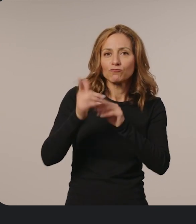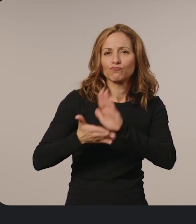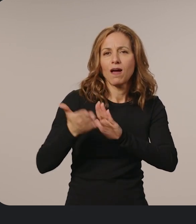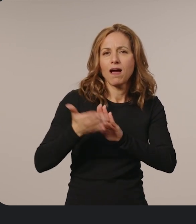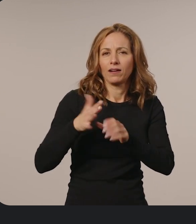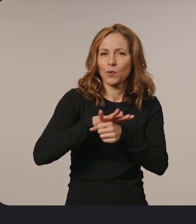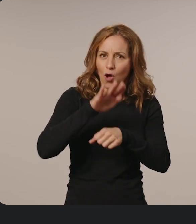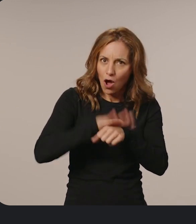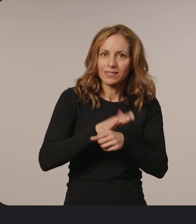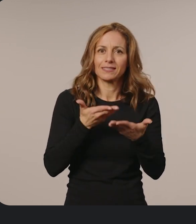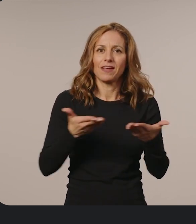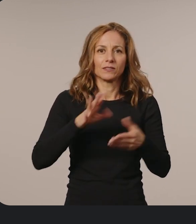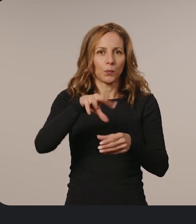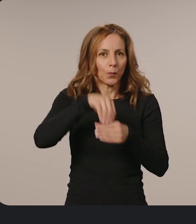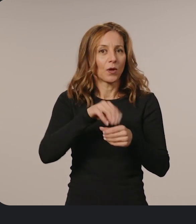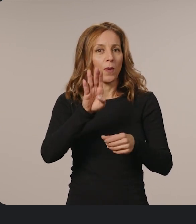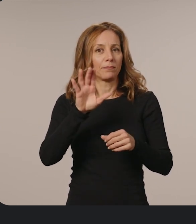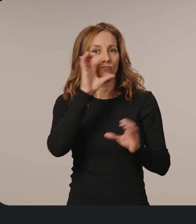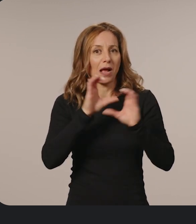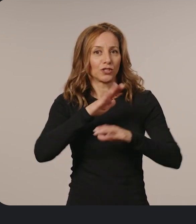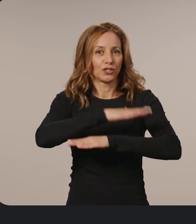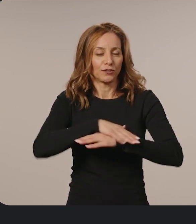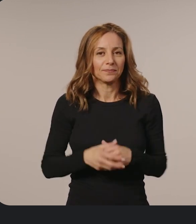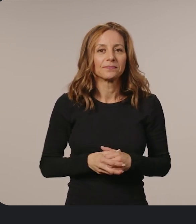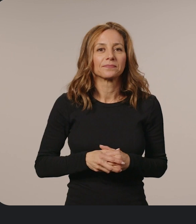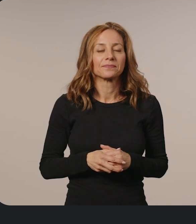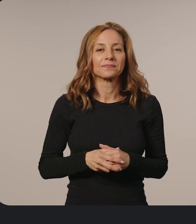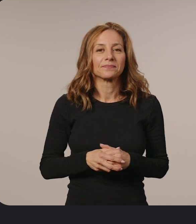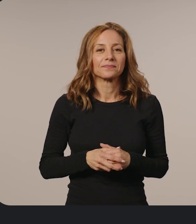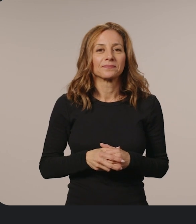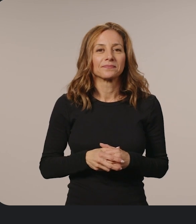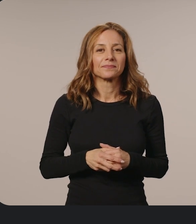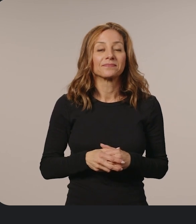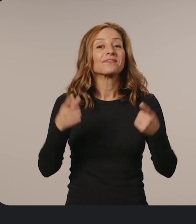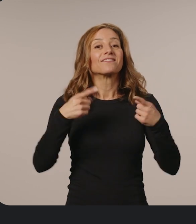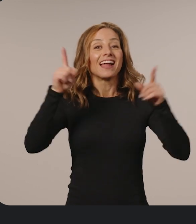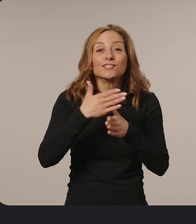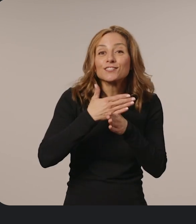with all the machine learning running locally on-device within the web browser.